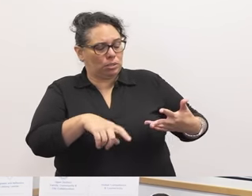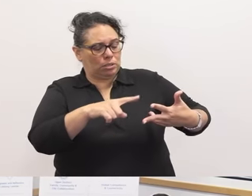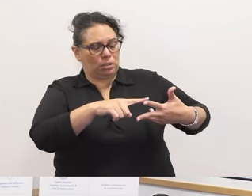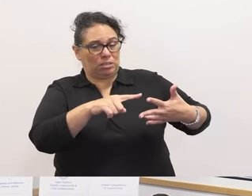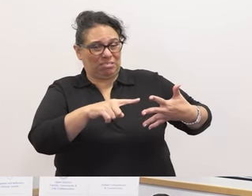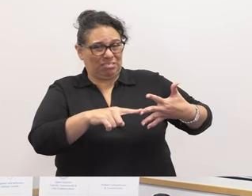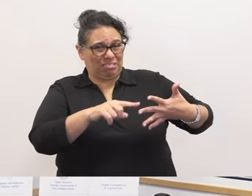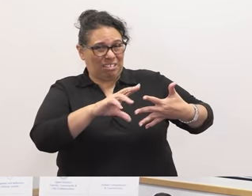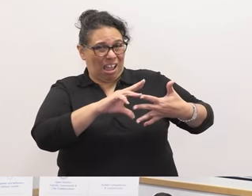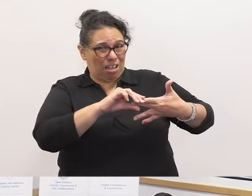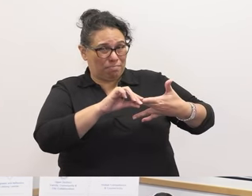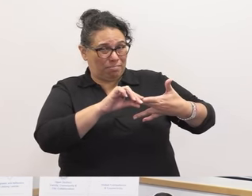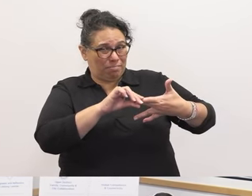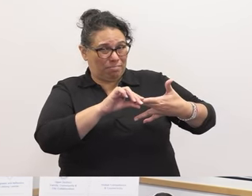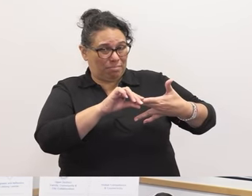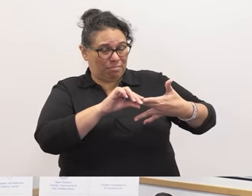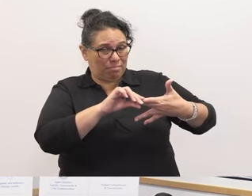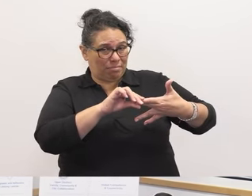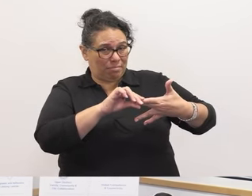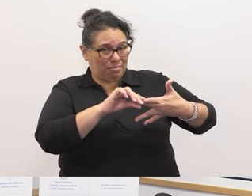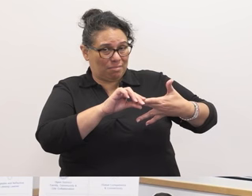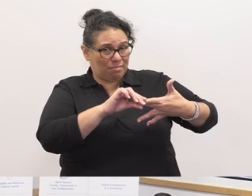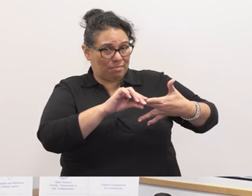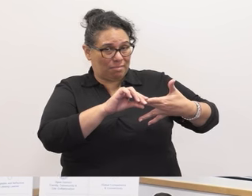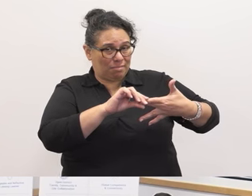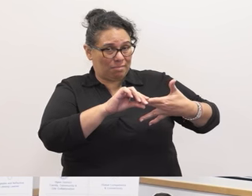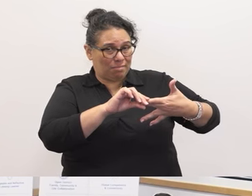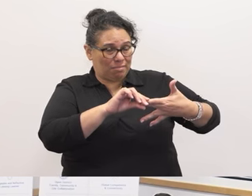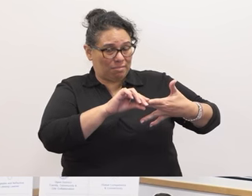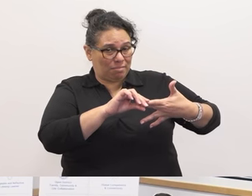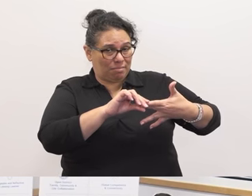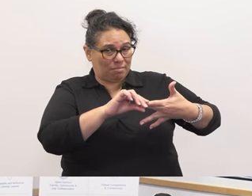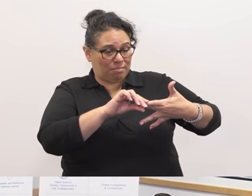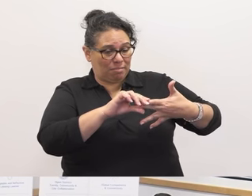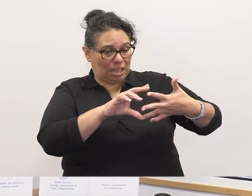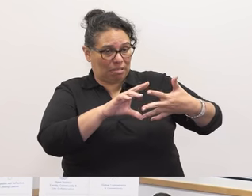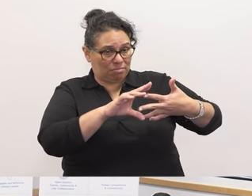where we have the students meet A through G requirement